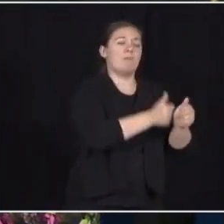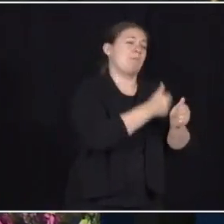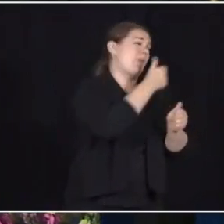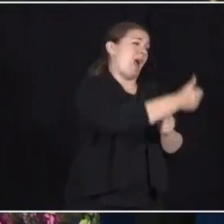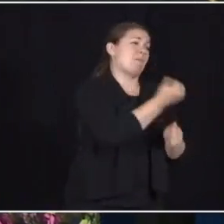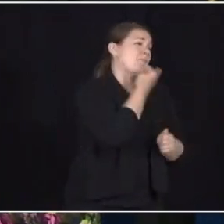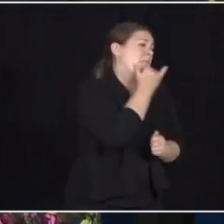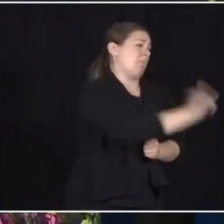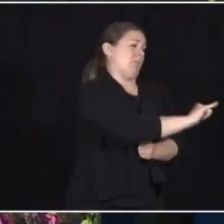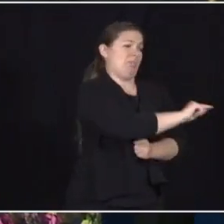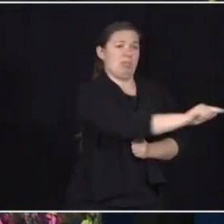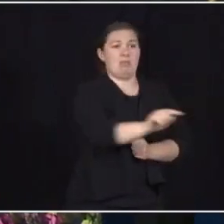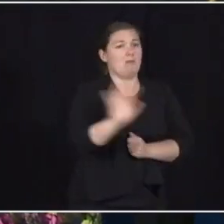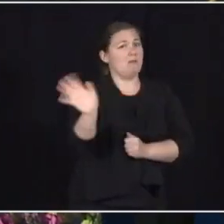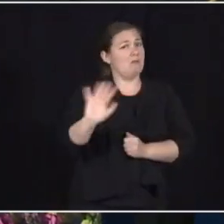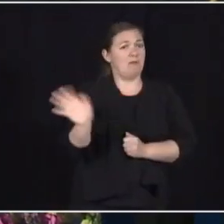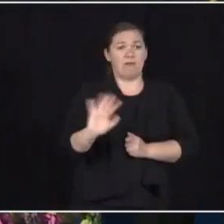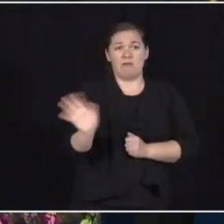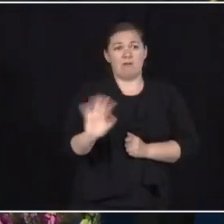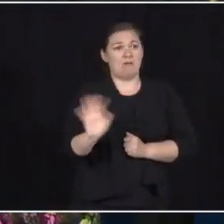I have to be clear on this.